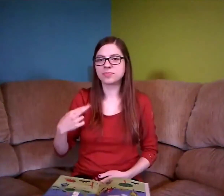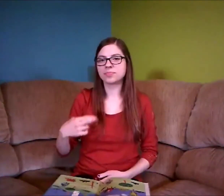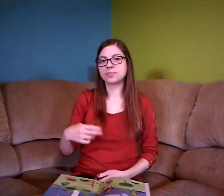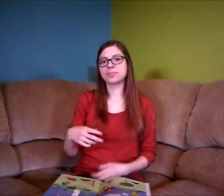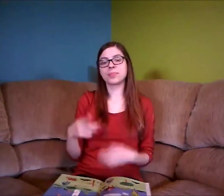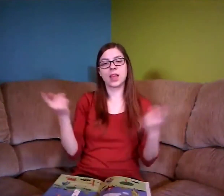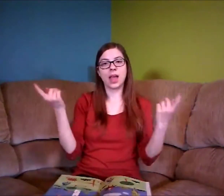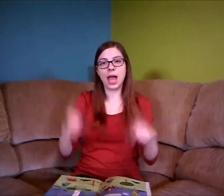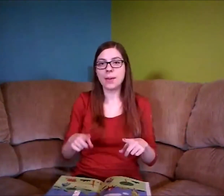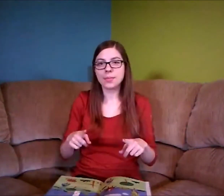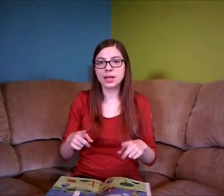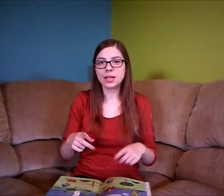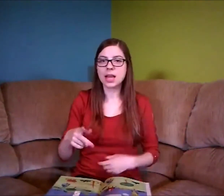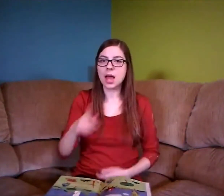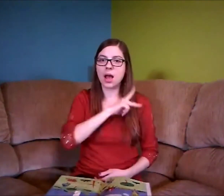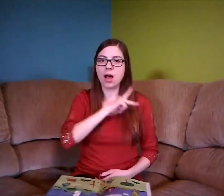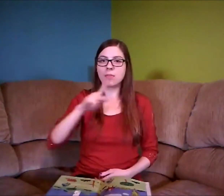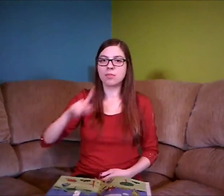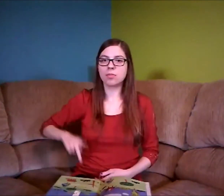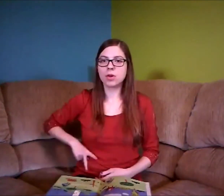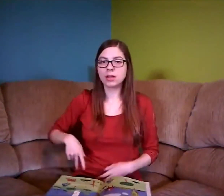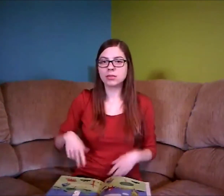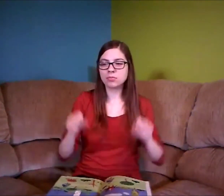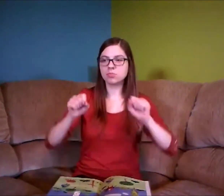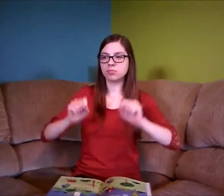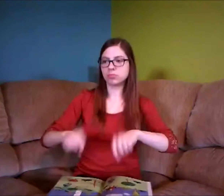Once upon a bad hair day,